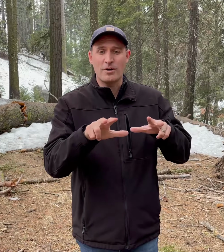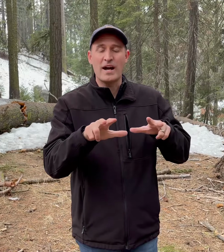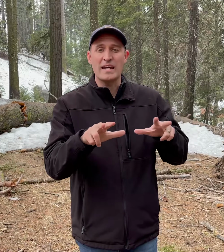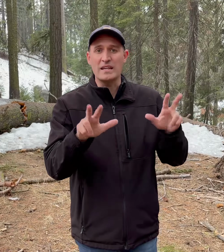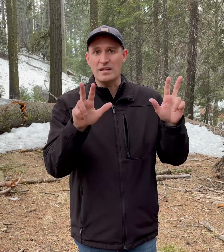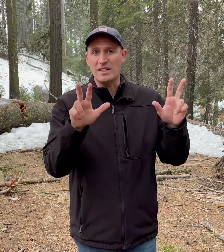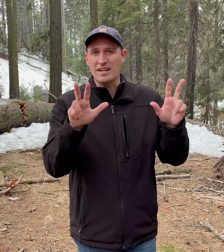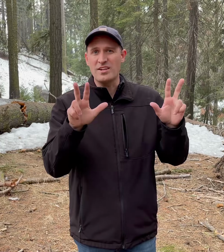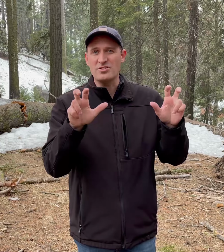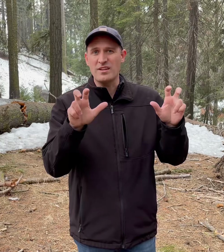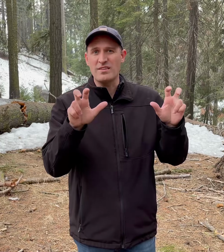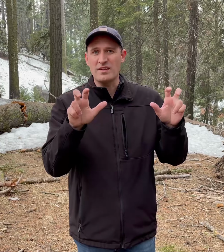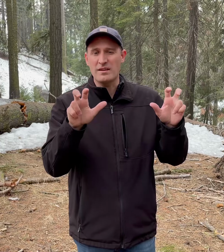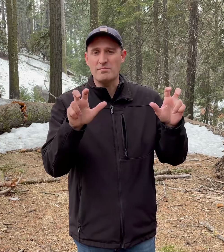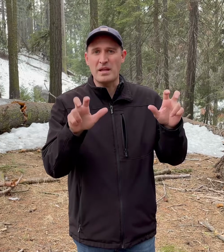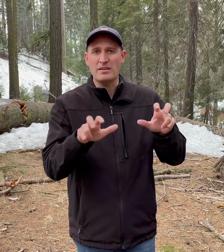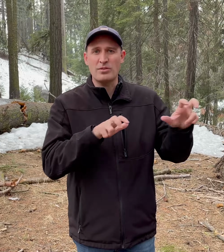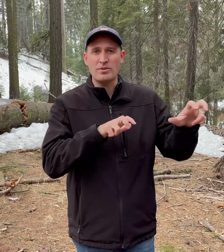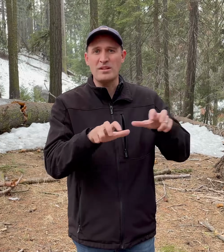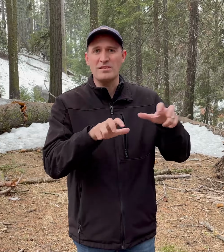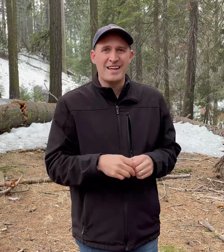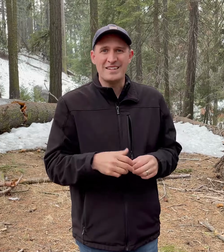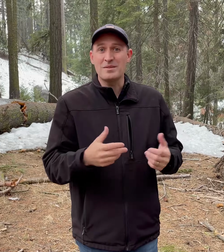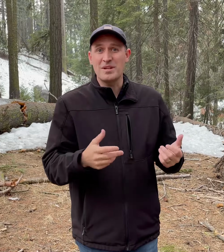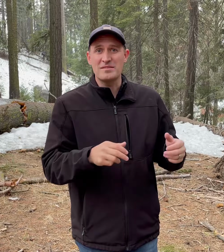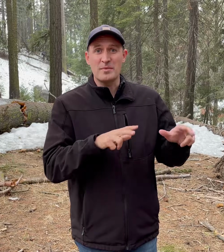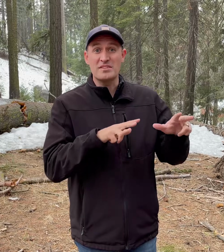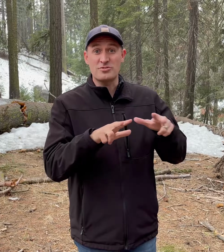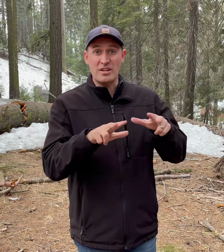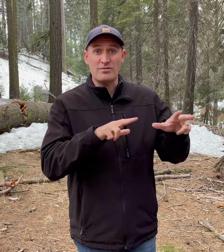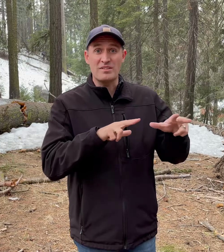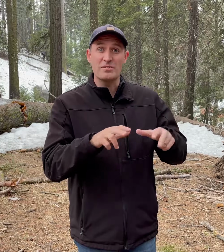hiking occasionally they'll have bent threes and sometimes they'll be straight three so it kind